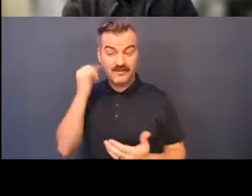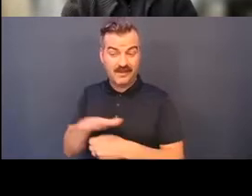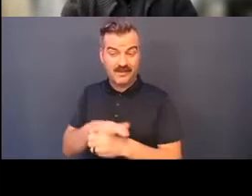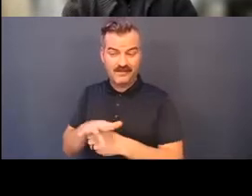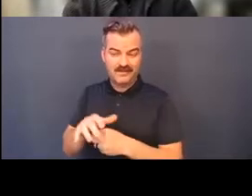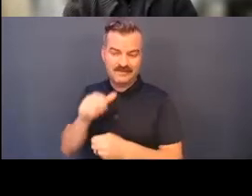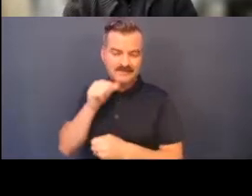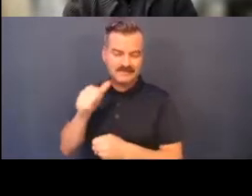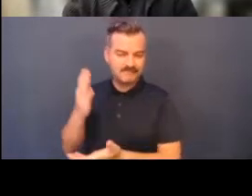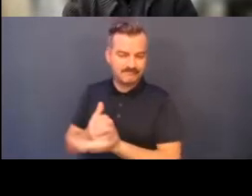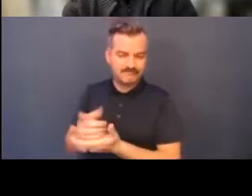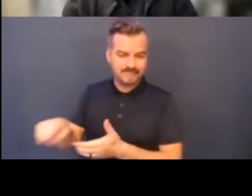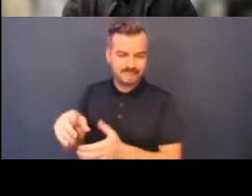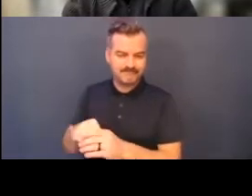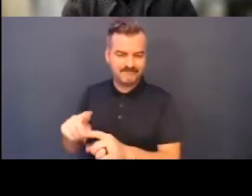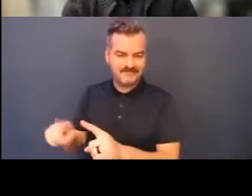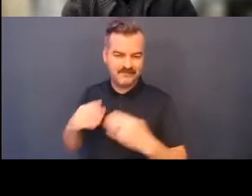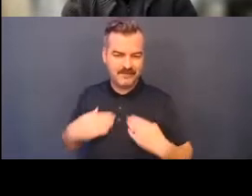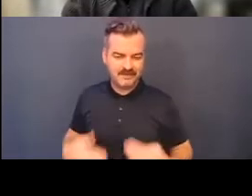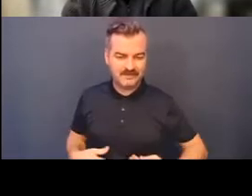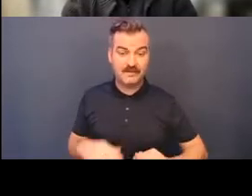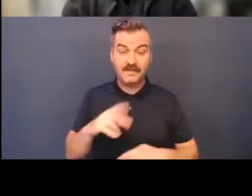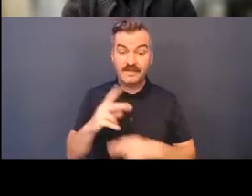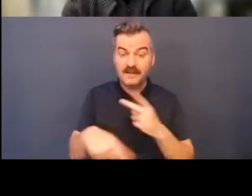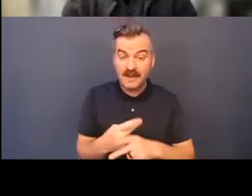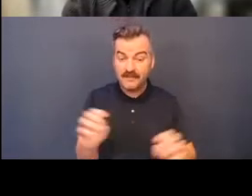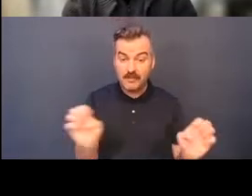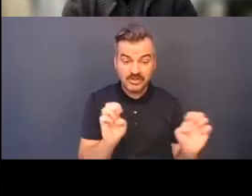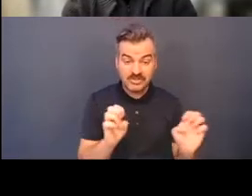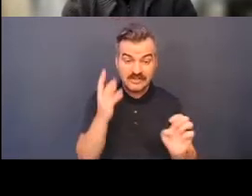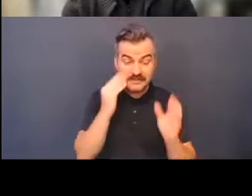15:39:52 Moreover, the organization of the kinds of emergencies experienced are also